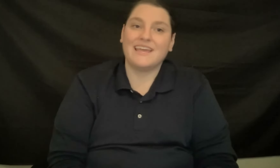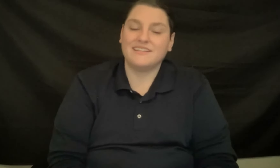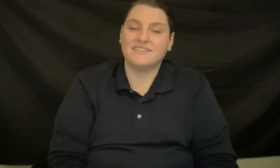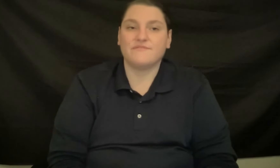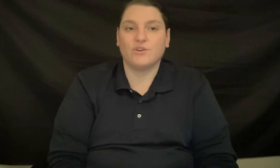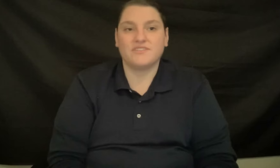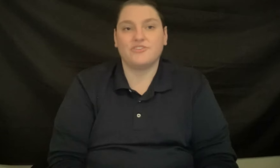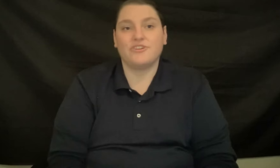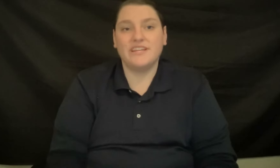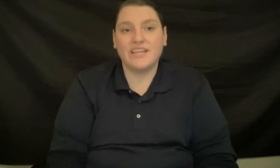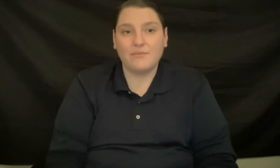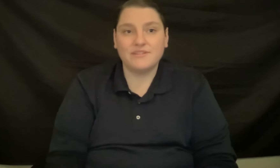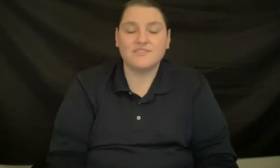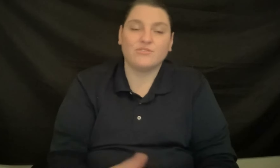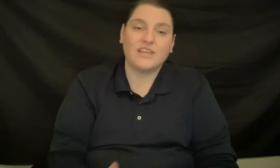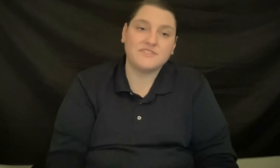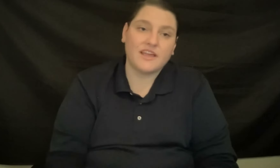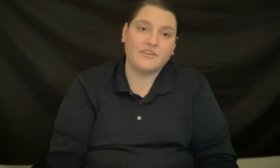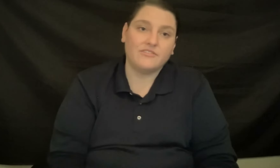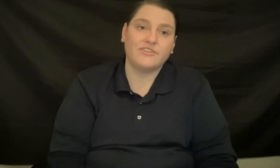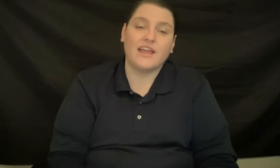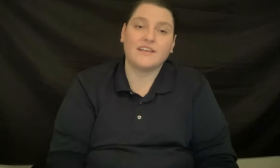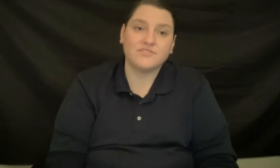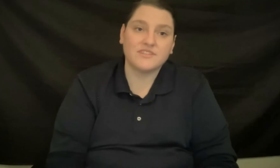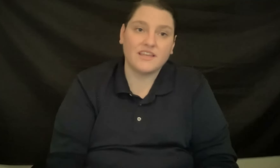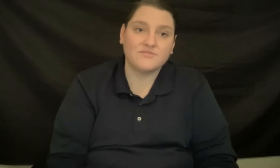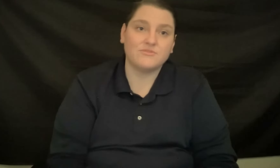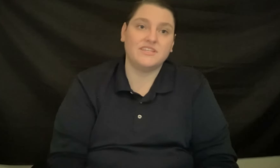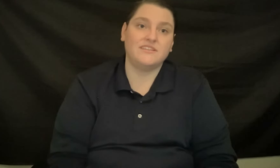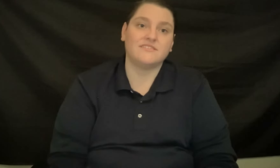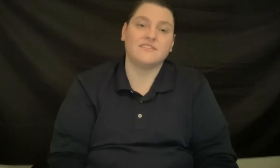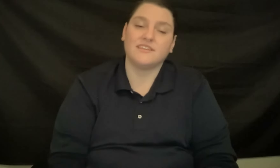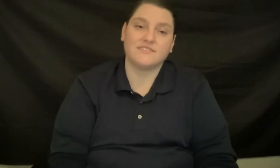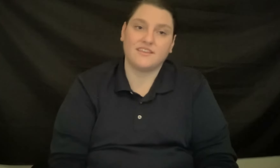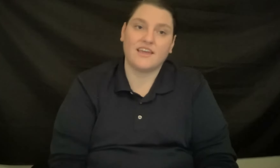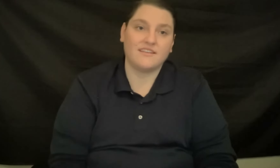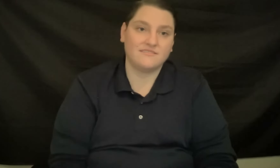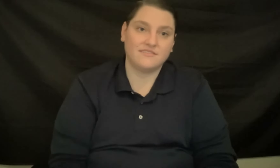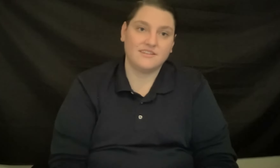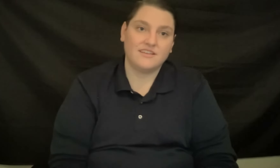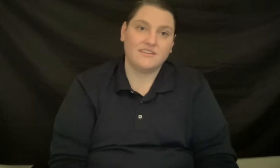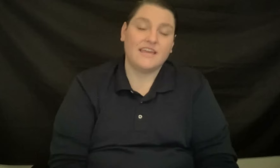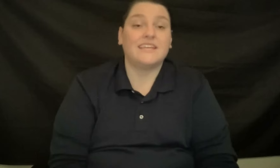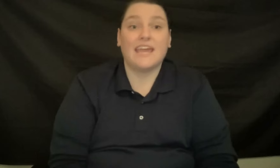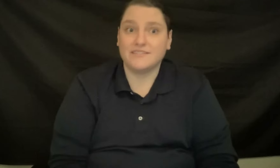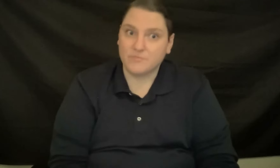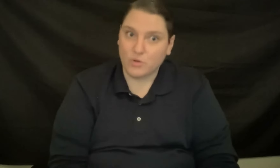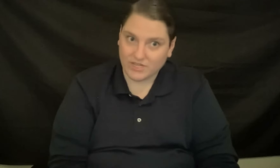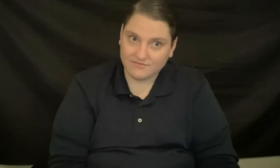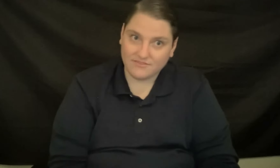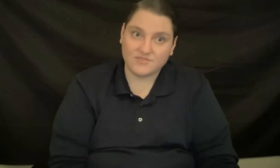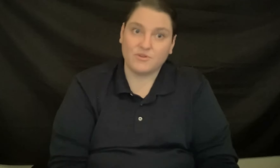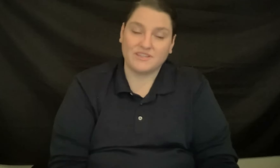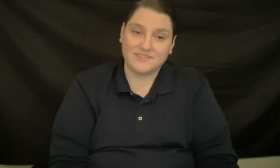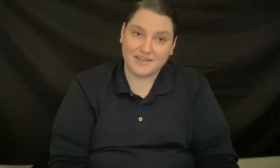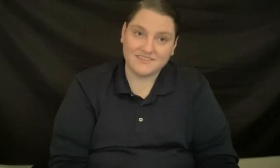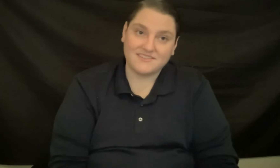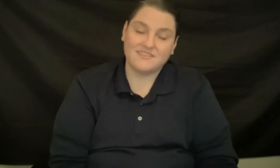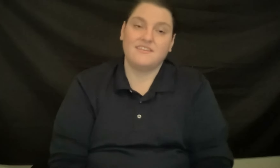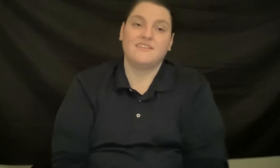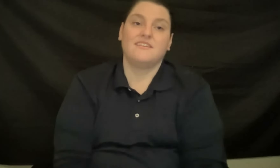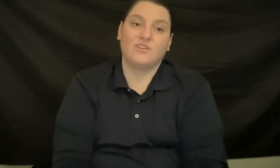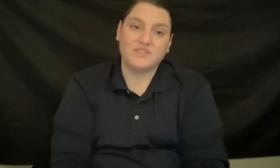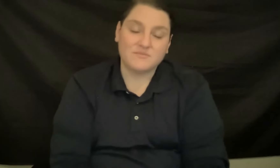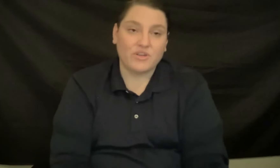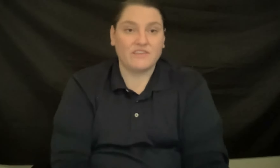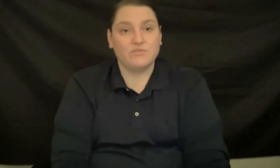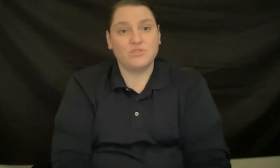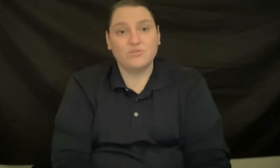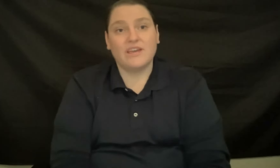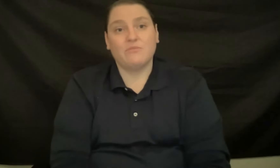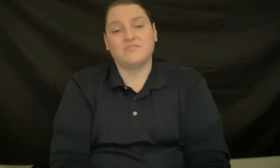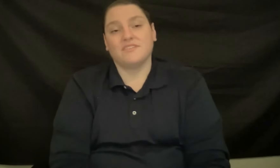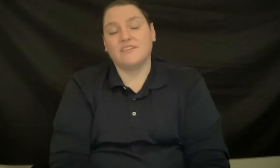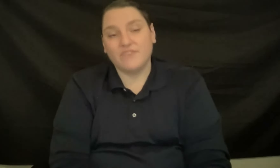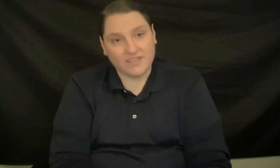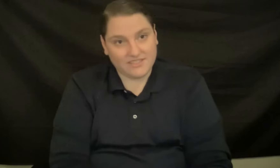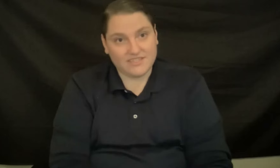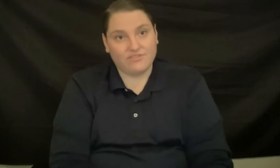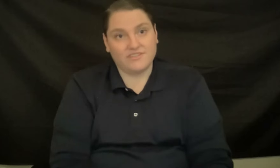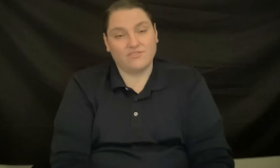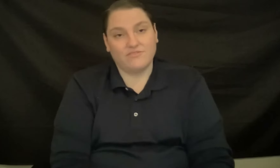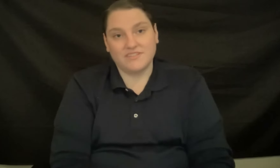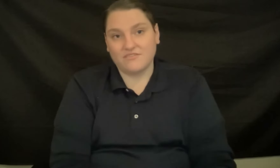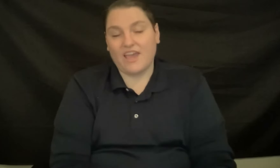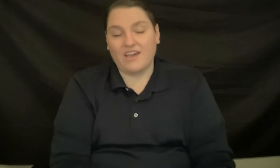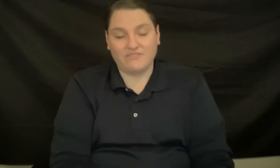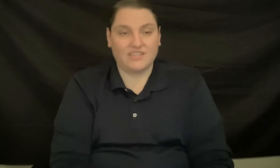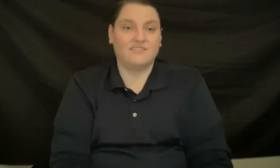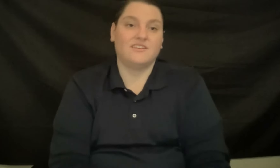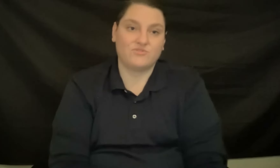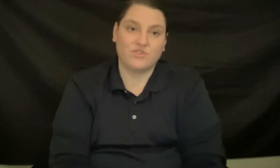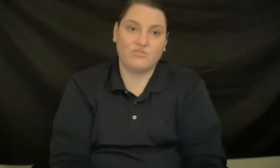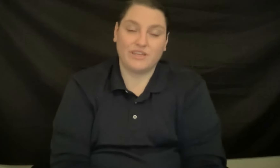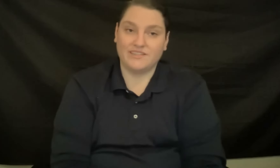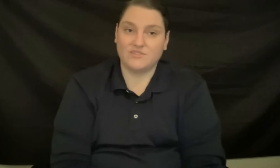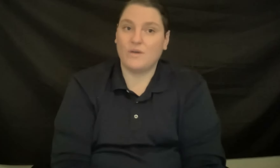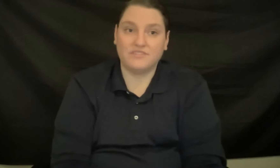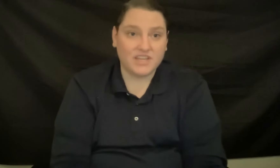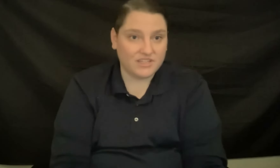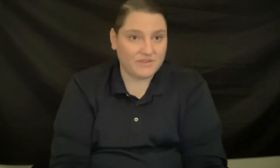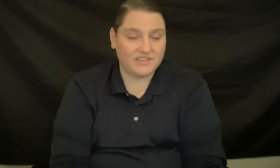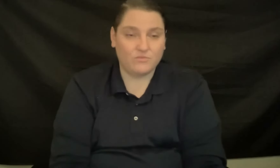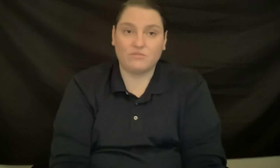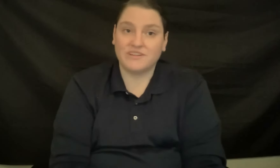There's no strong evidence suggesting that there is an impact of multi-vitamins or other supplements increasing risk of stroke, no.